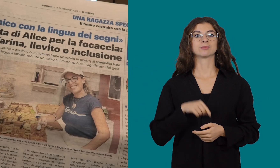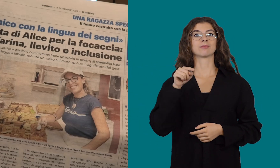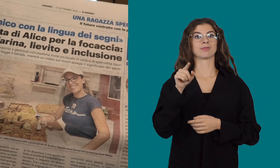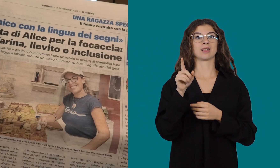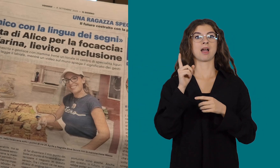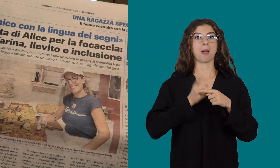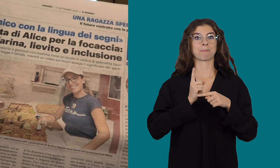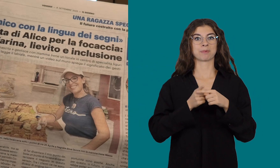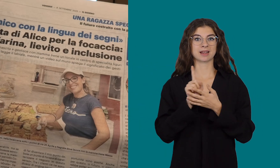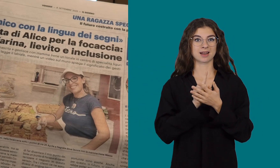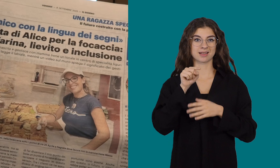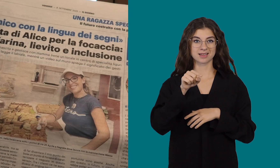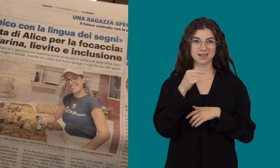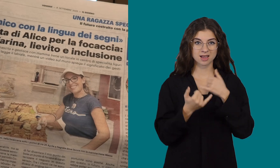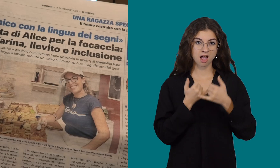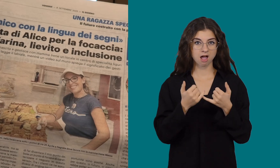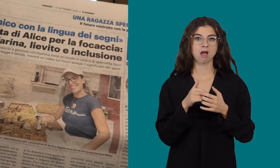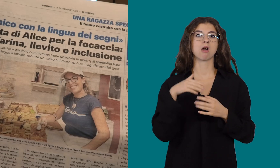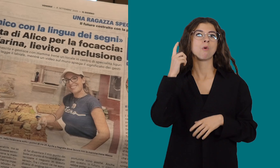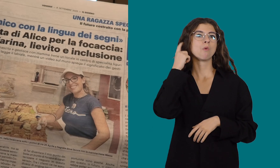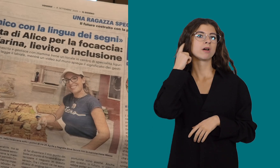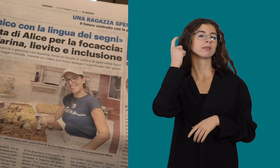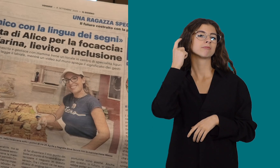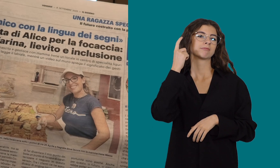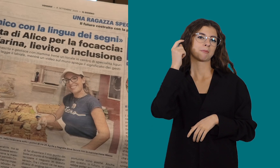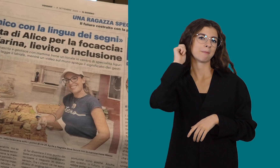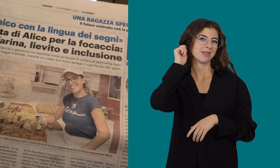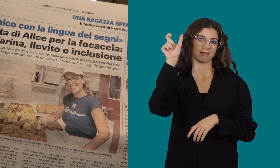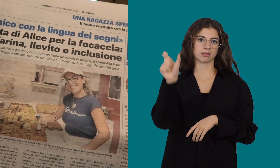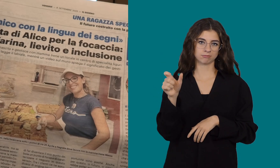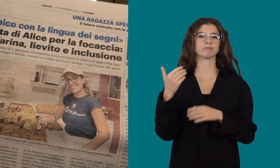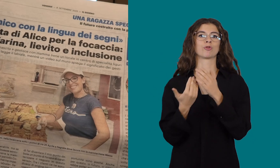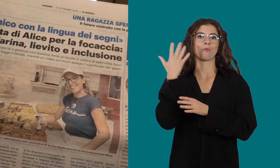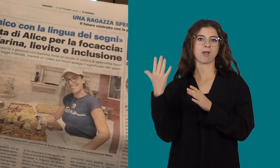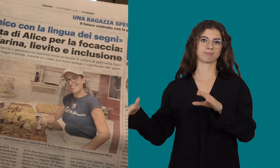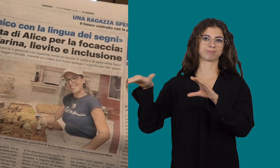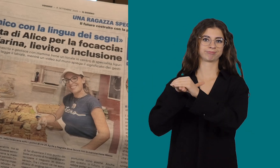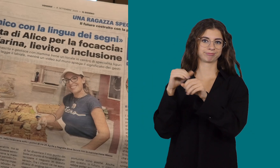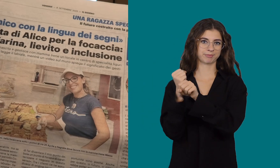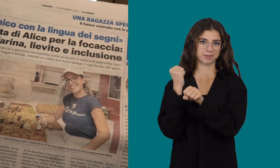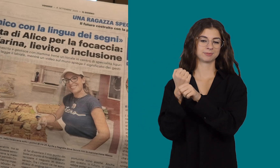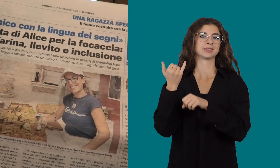In April this year another hearing girl started working in the shop.